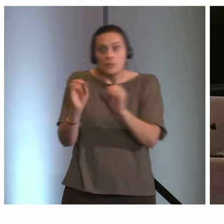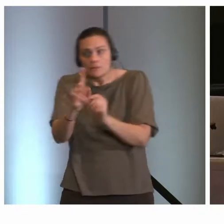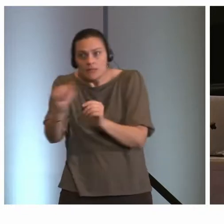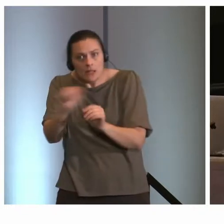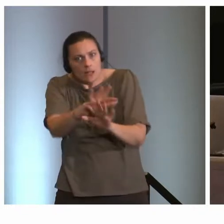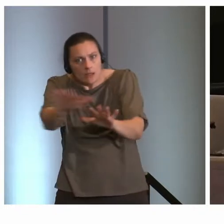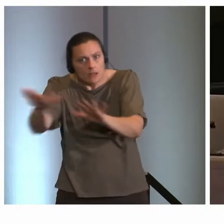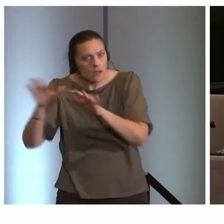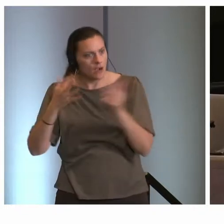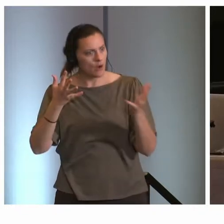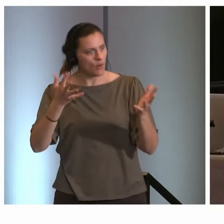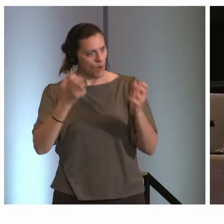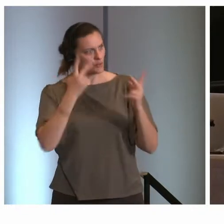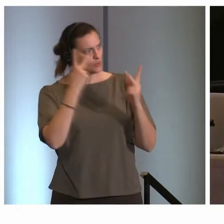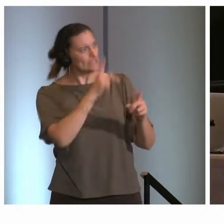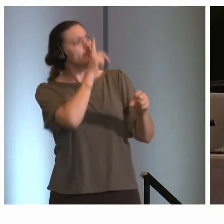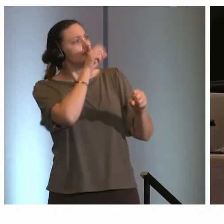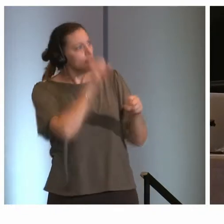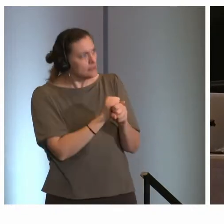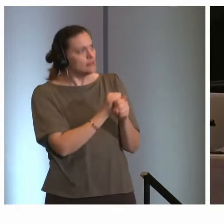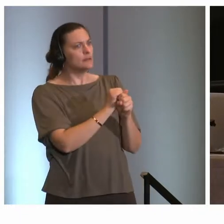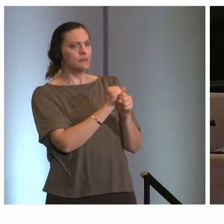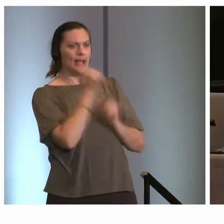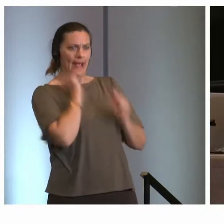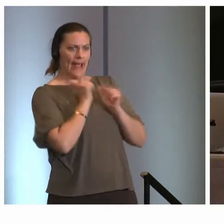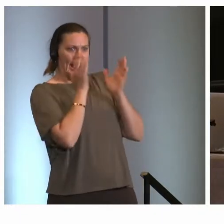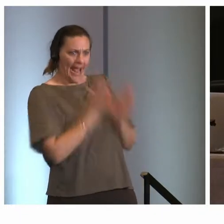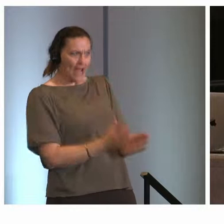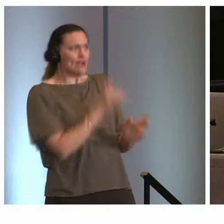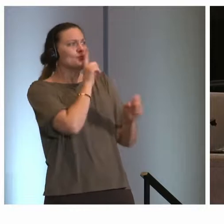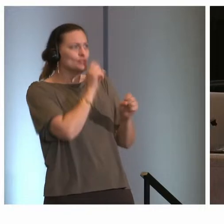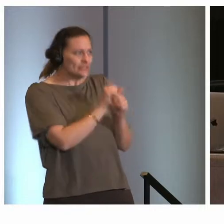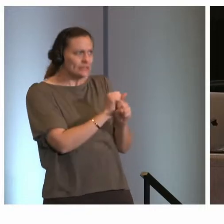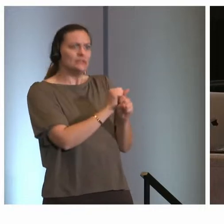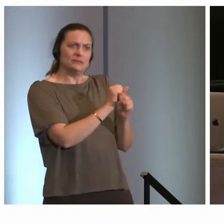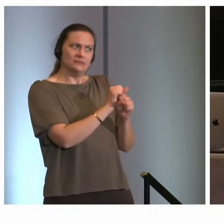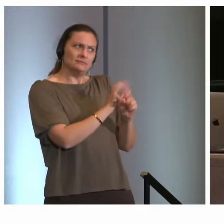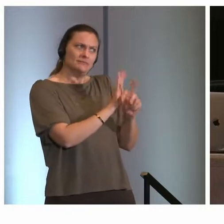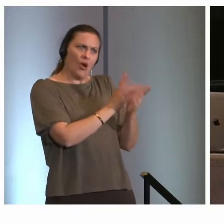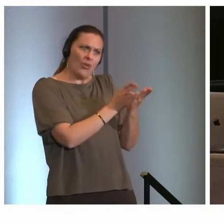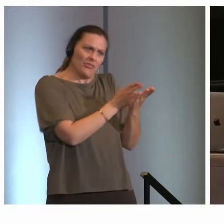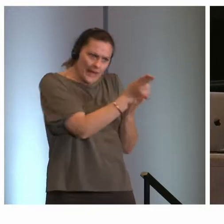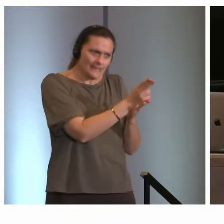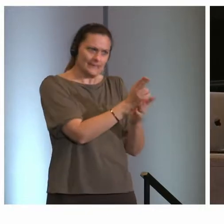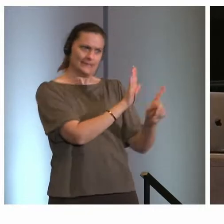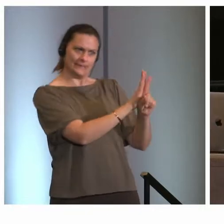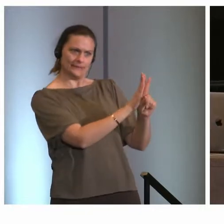people -- even without disabilities want to see authentic talent. RJ talked about that Danny in